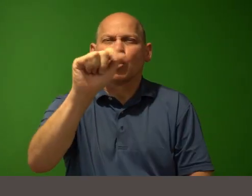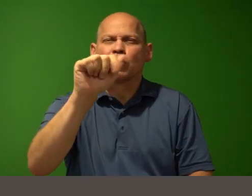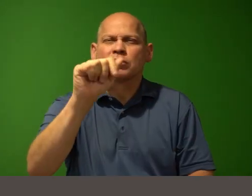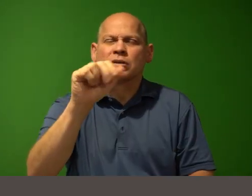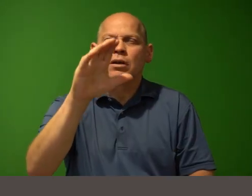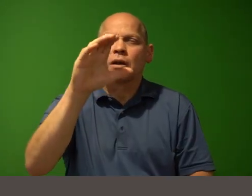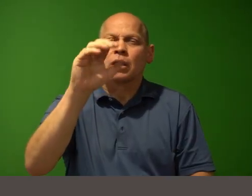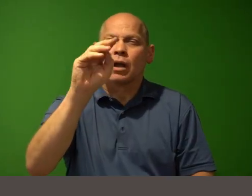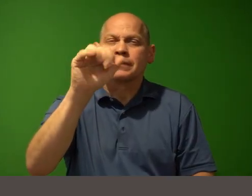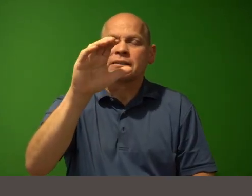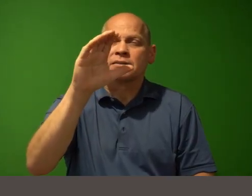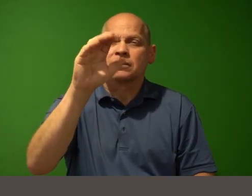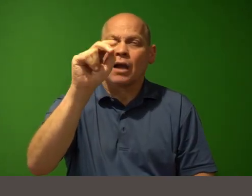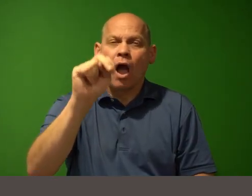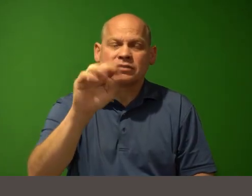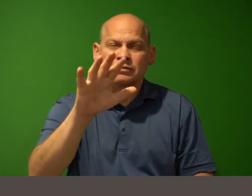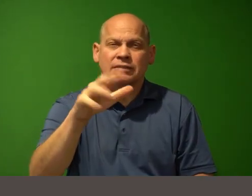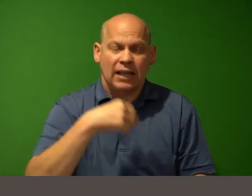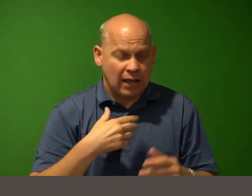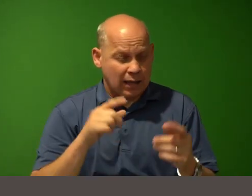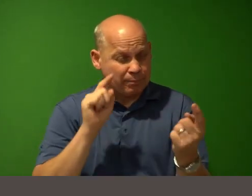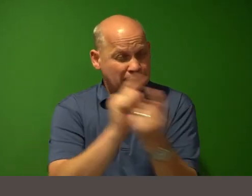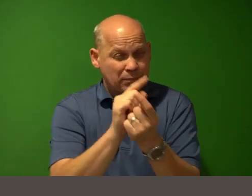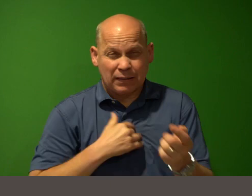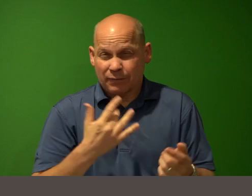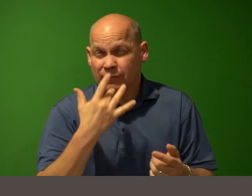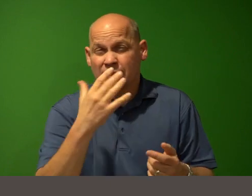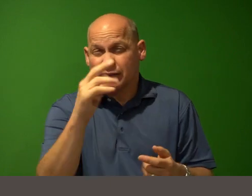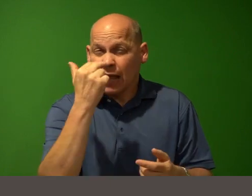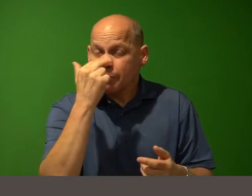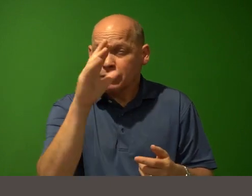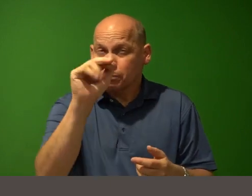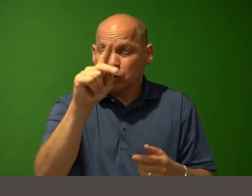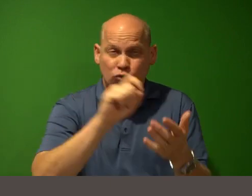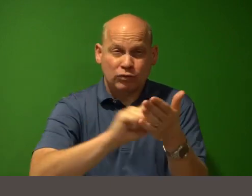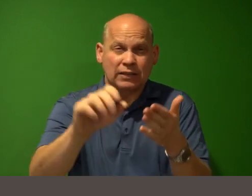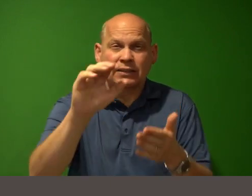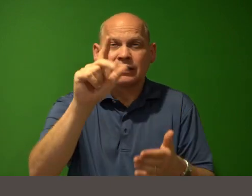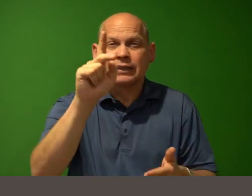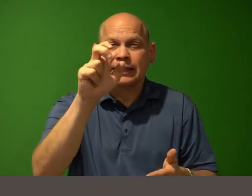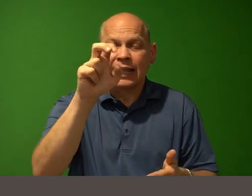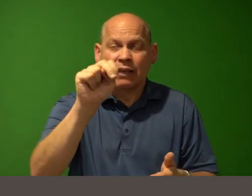and I had the chance to meet my favorite comic book writer, Kevin Grievoux.